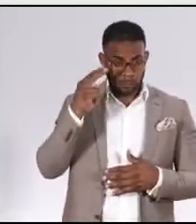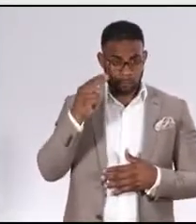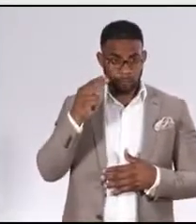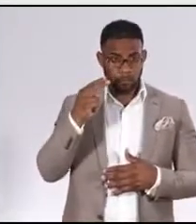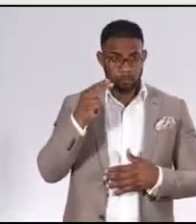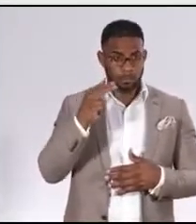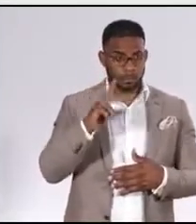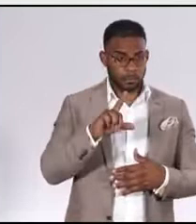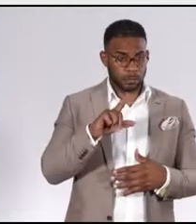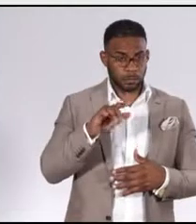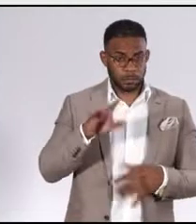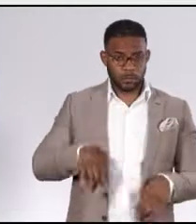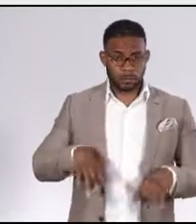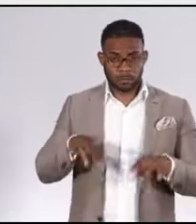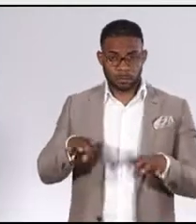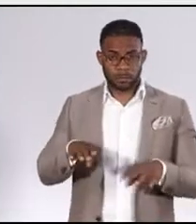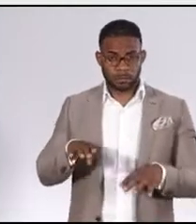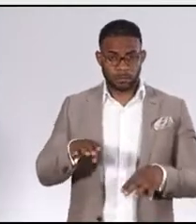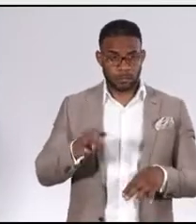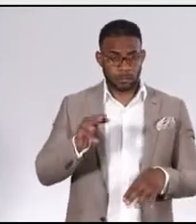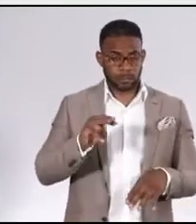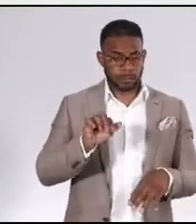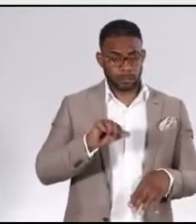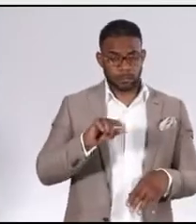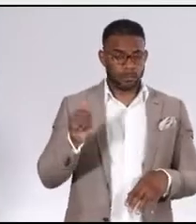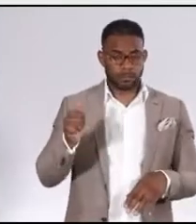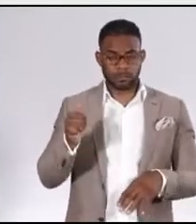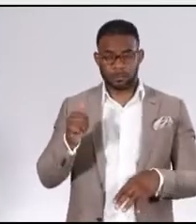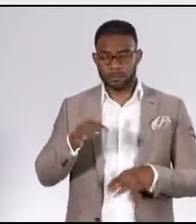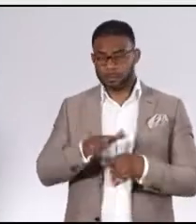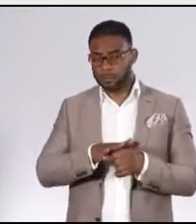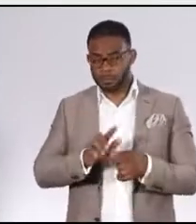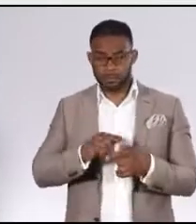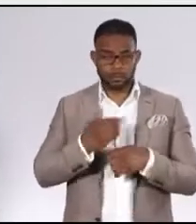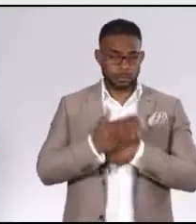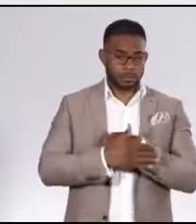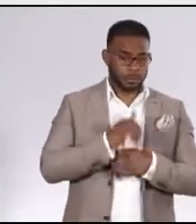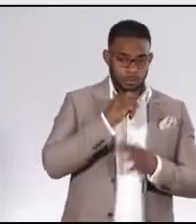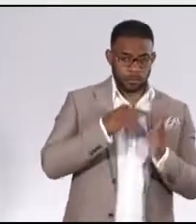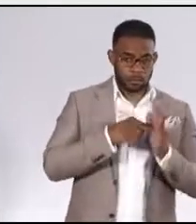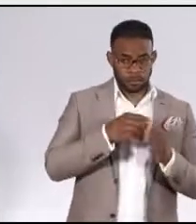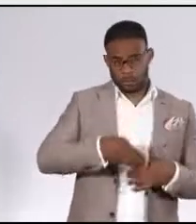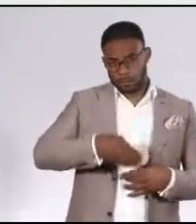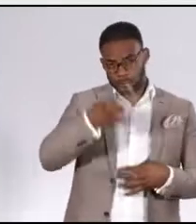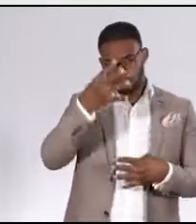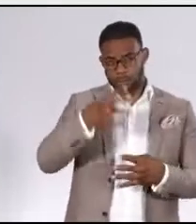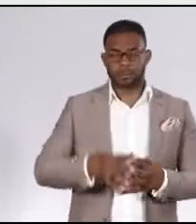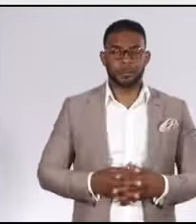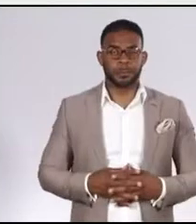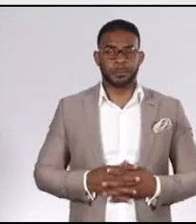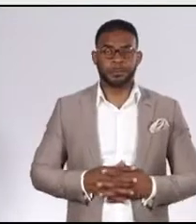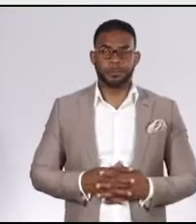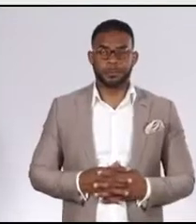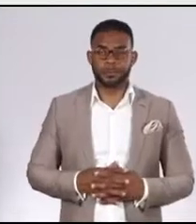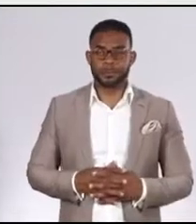l australia, or m some other region or country not represented. uh In any of, the other response options.